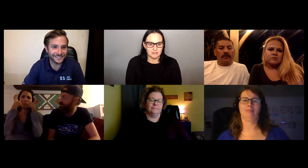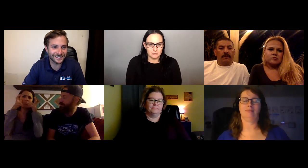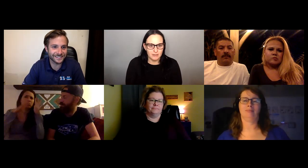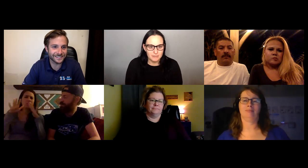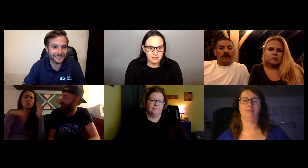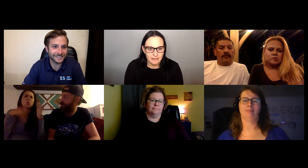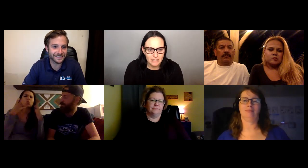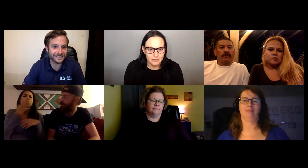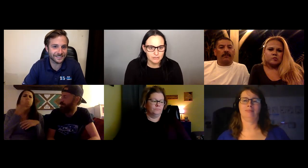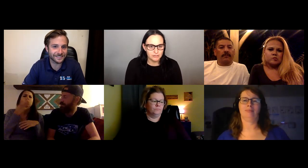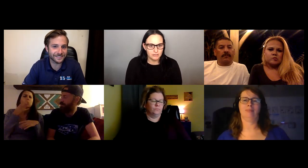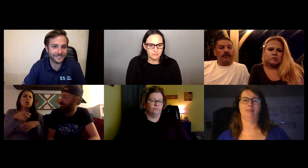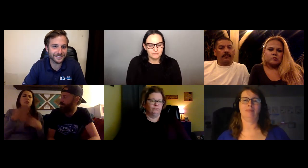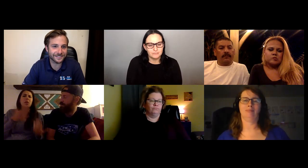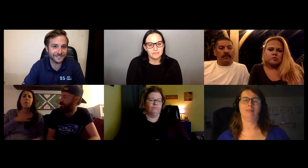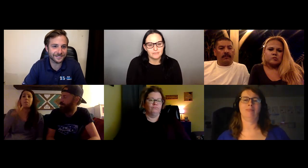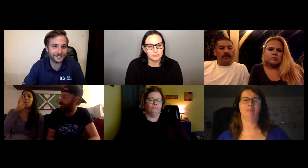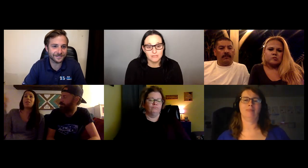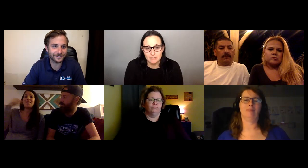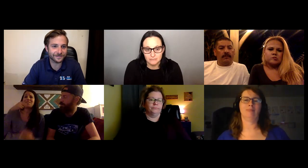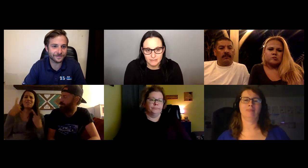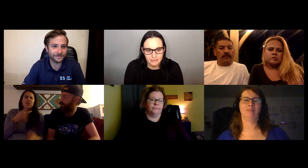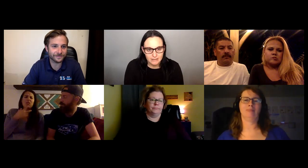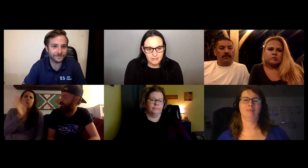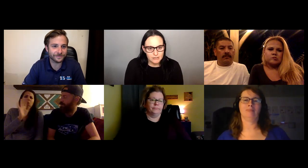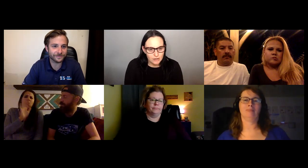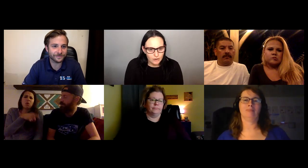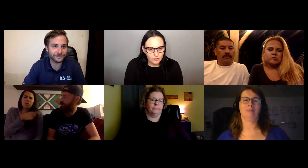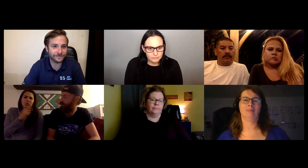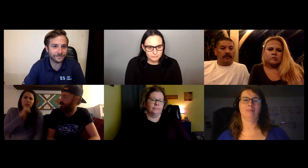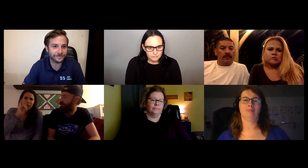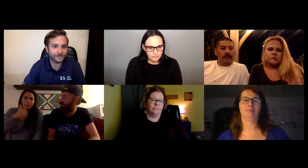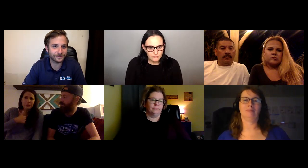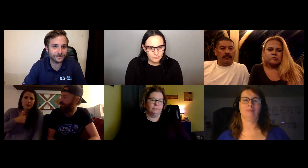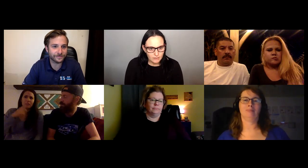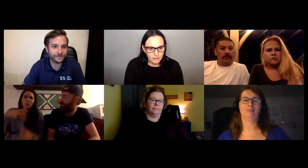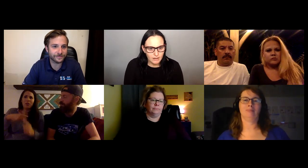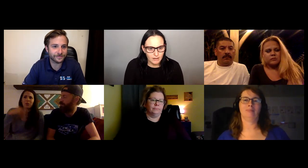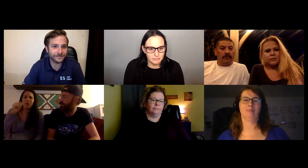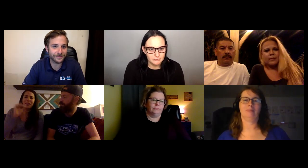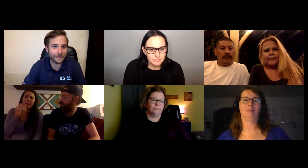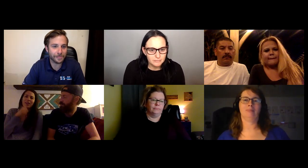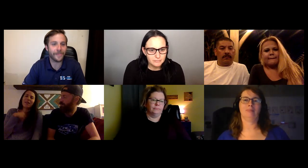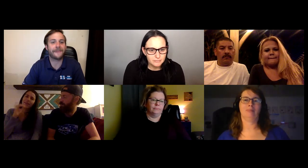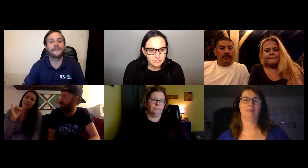develop that language receptively